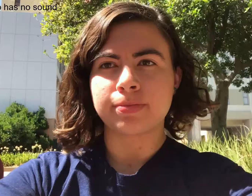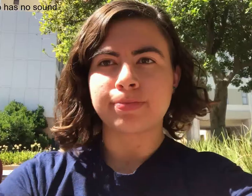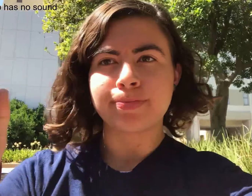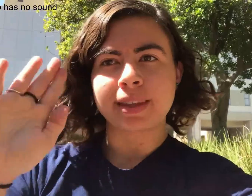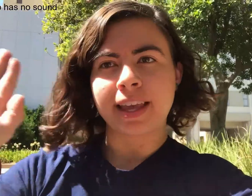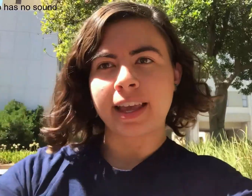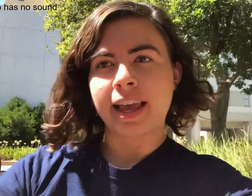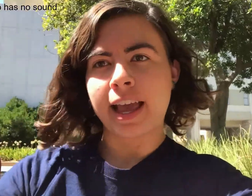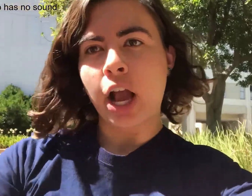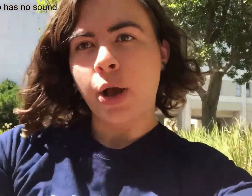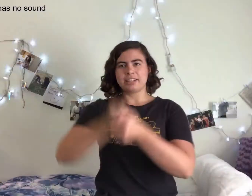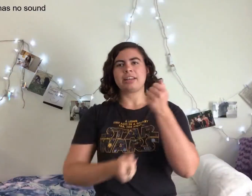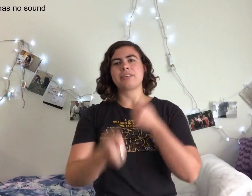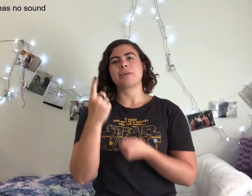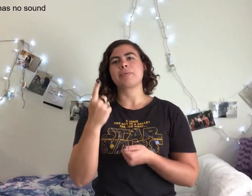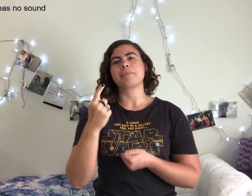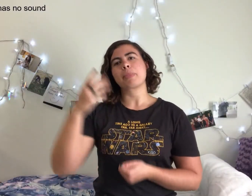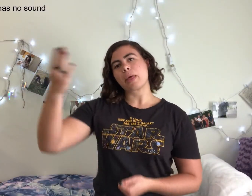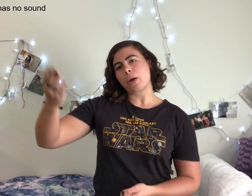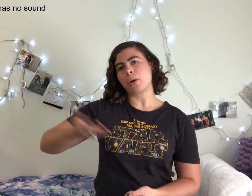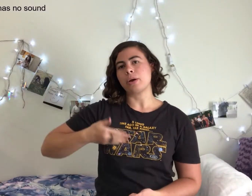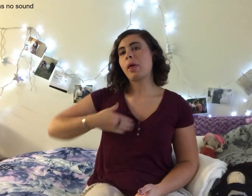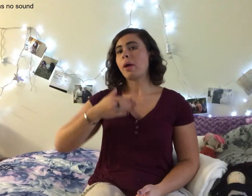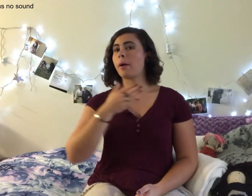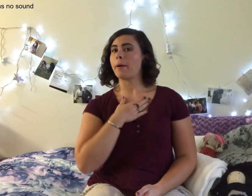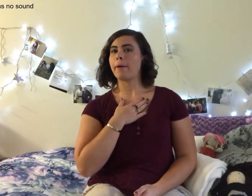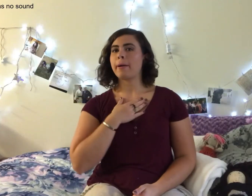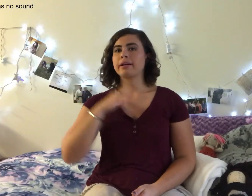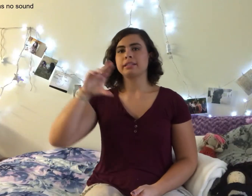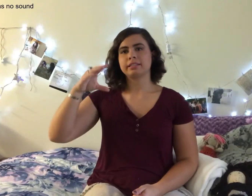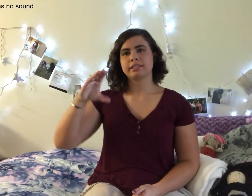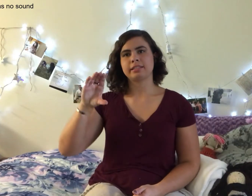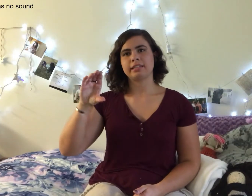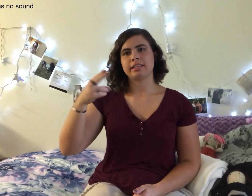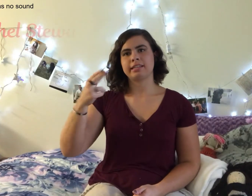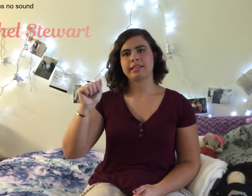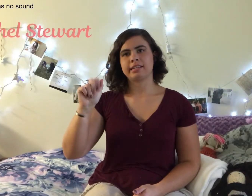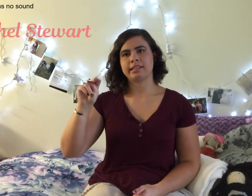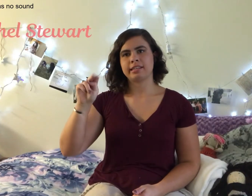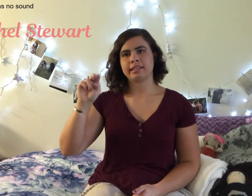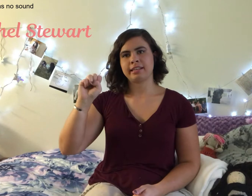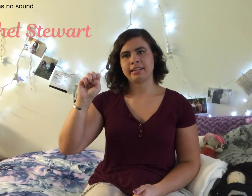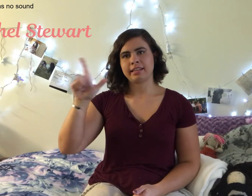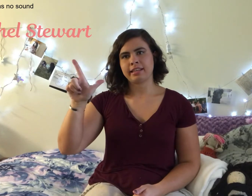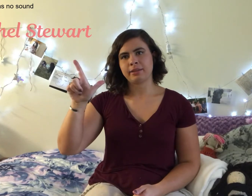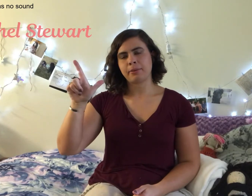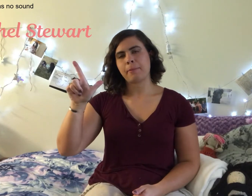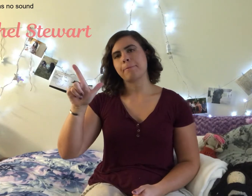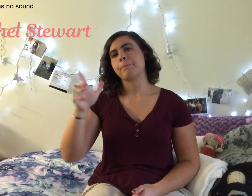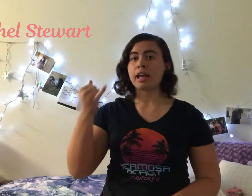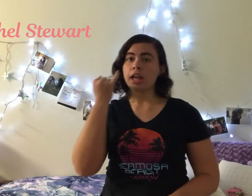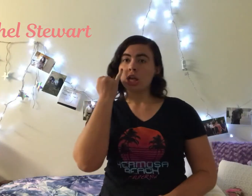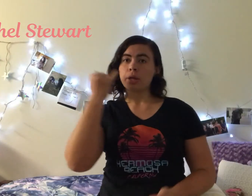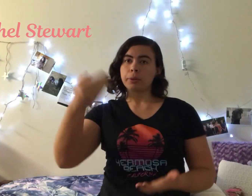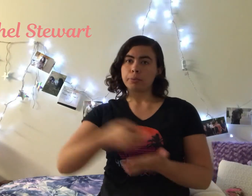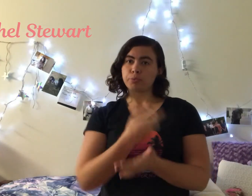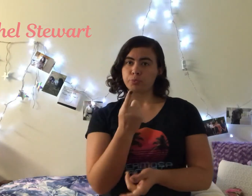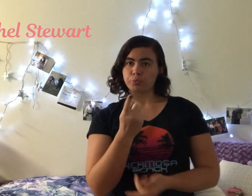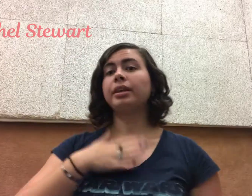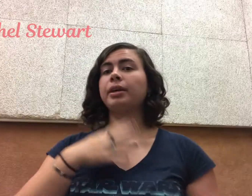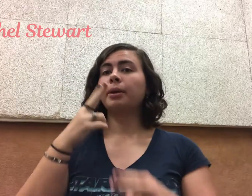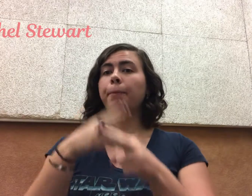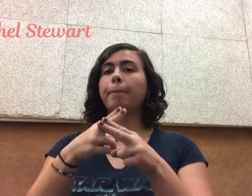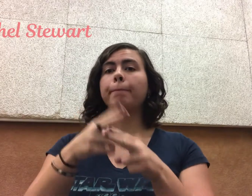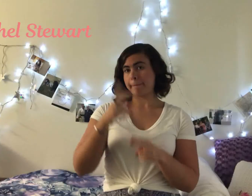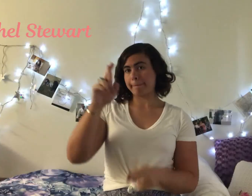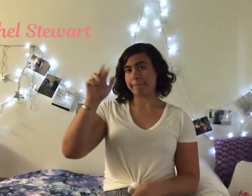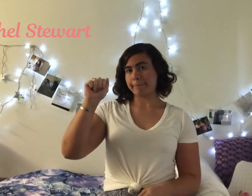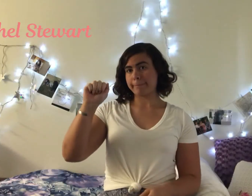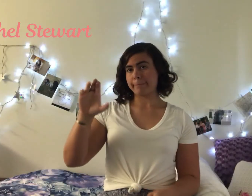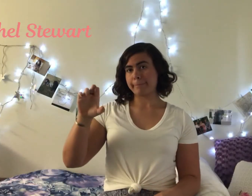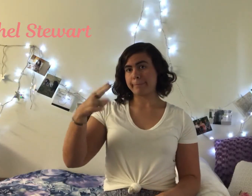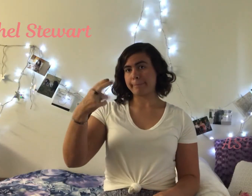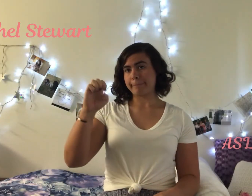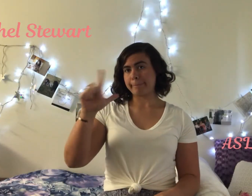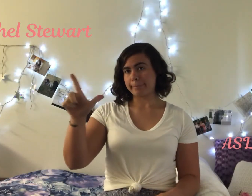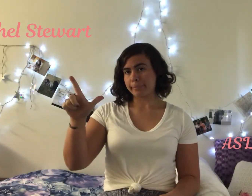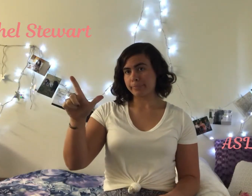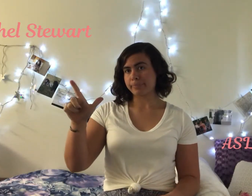Hi everyone! Welcome to my channel. If you're new, my name is Rachel.